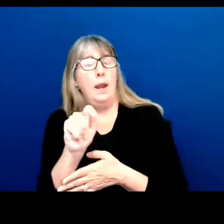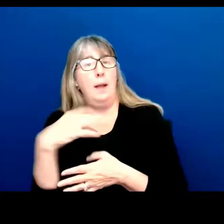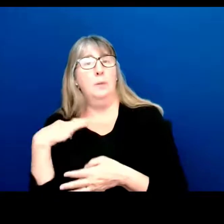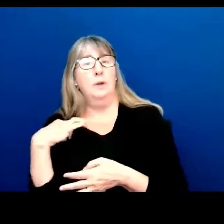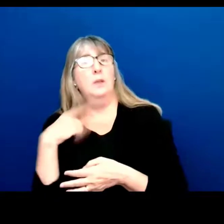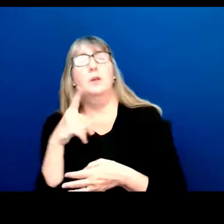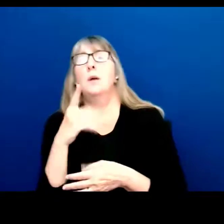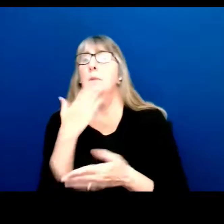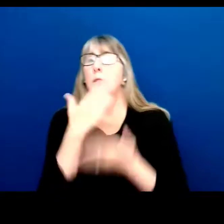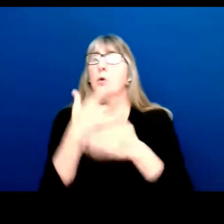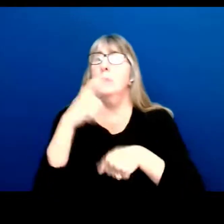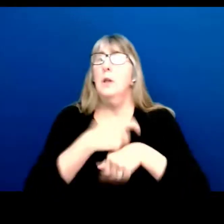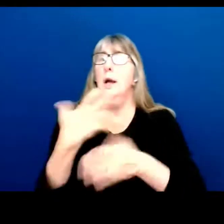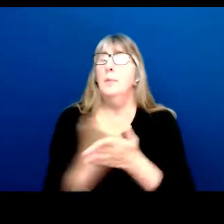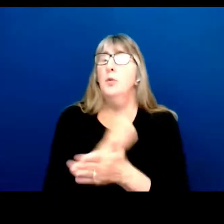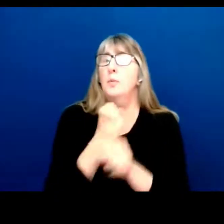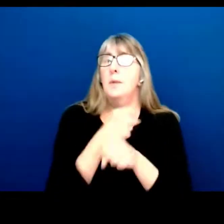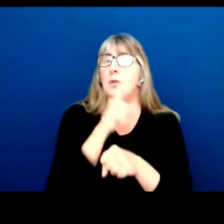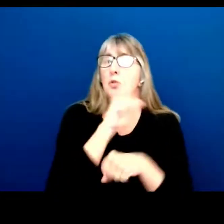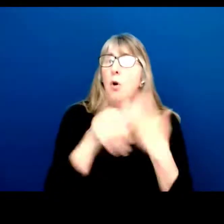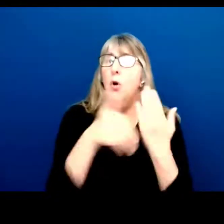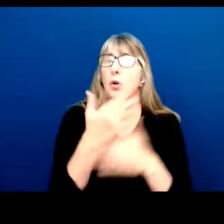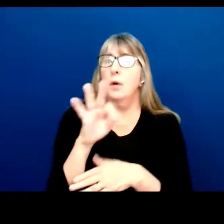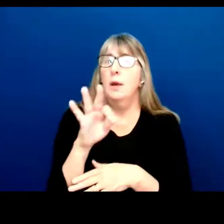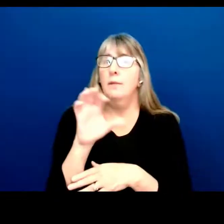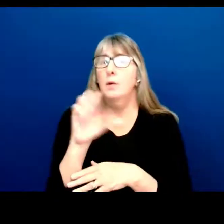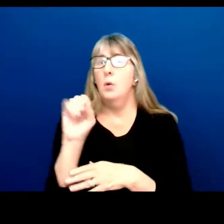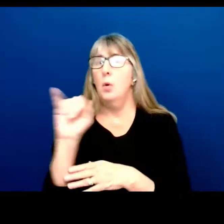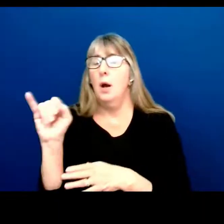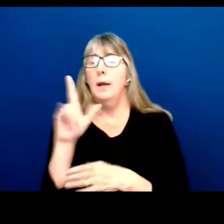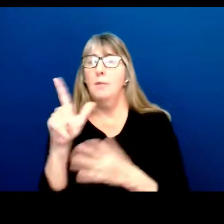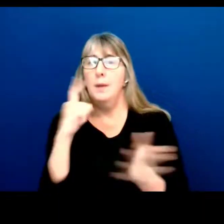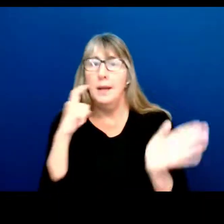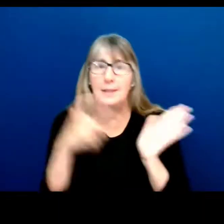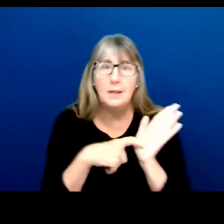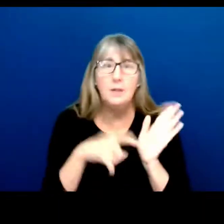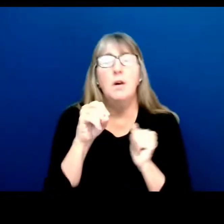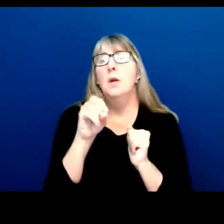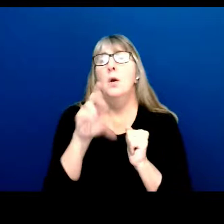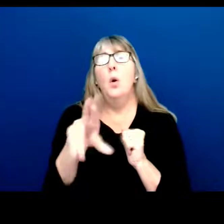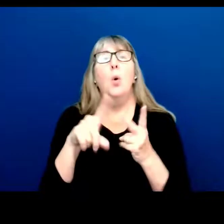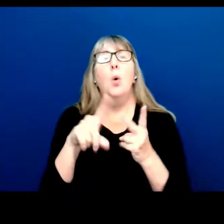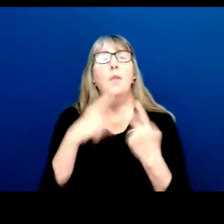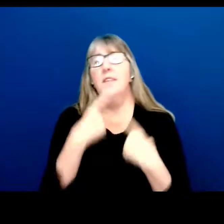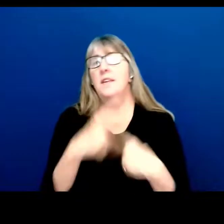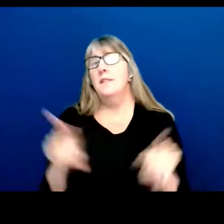that all your FCOIs have been identified or that the disclosures have been reviewed,